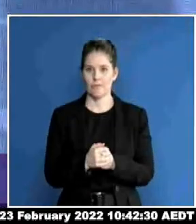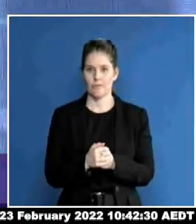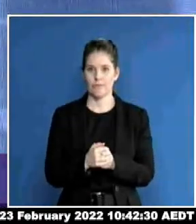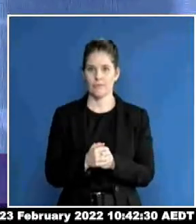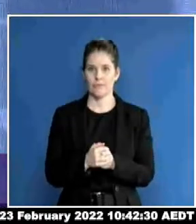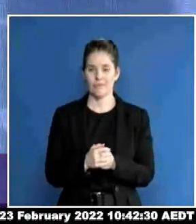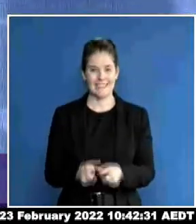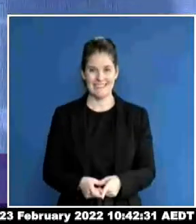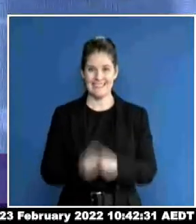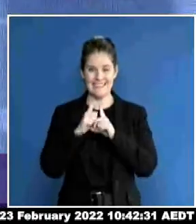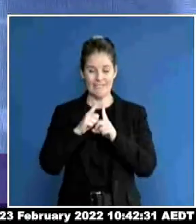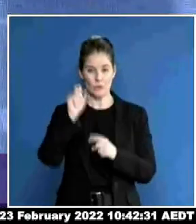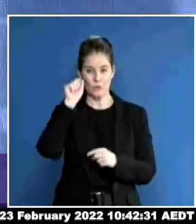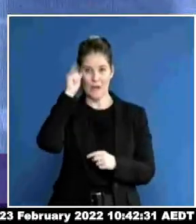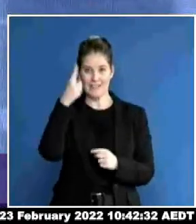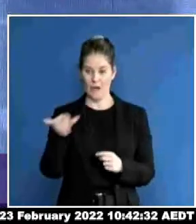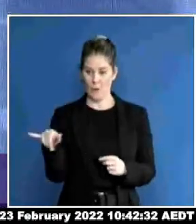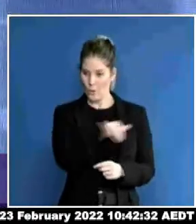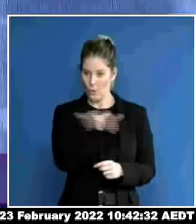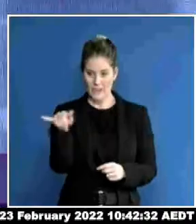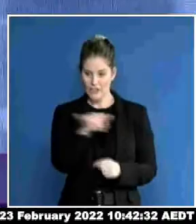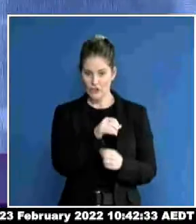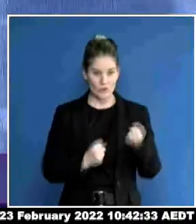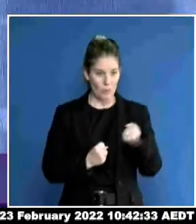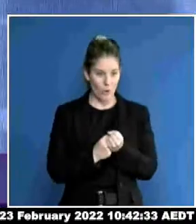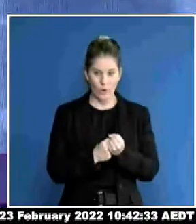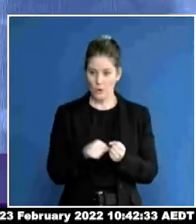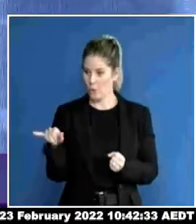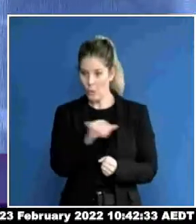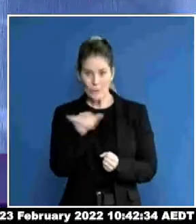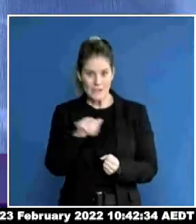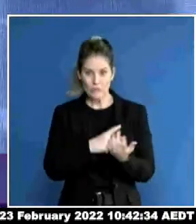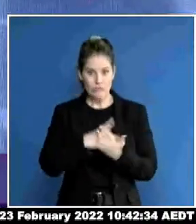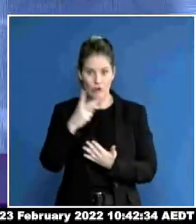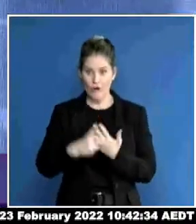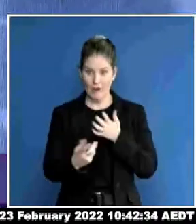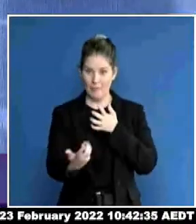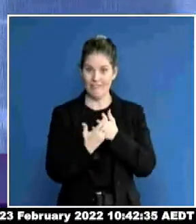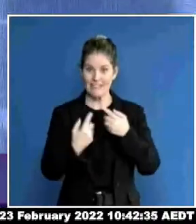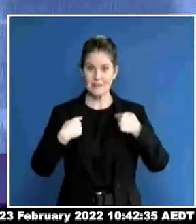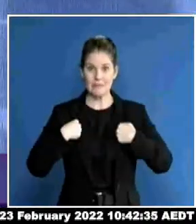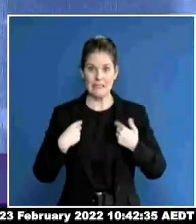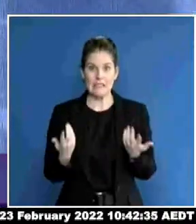can access, or to see how they can build a pathway towards their goals.